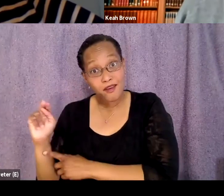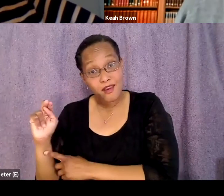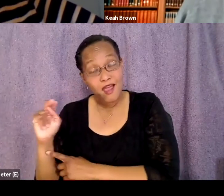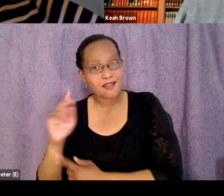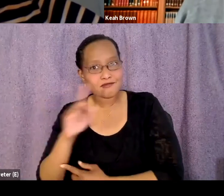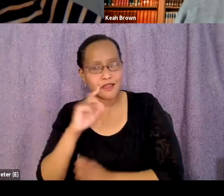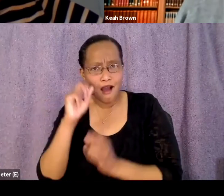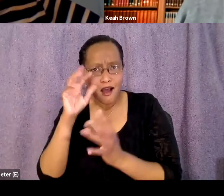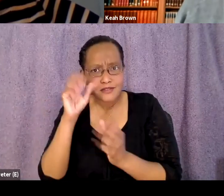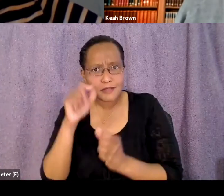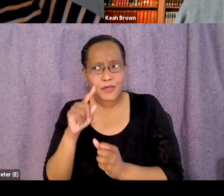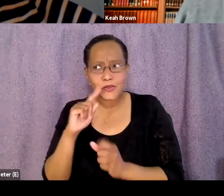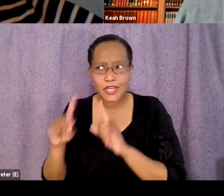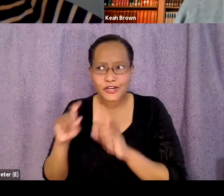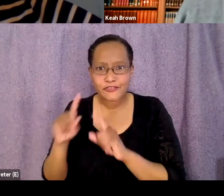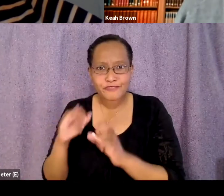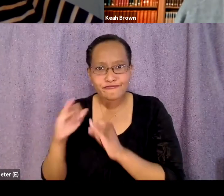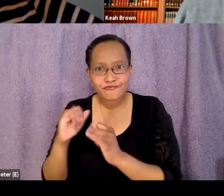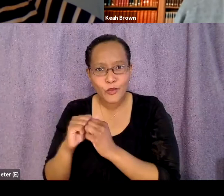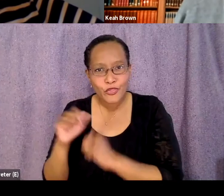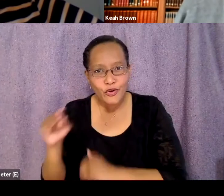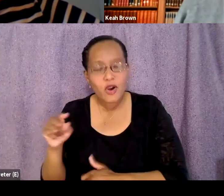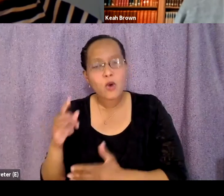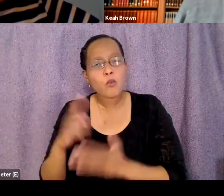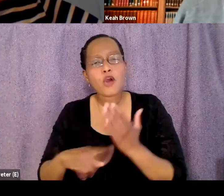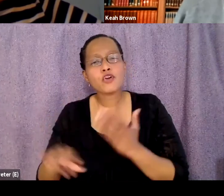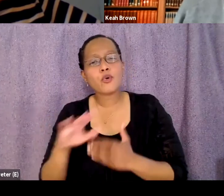her and but what are some of your tactics, working with people who don't seem to quite